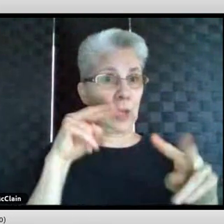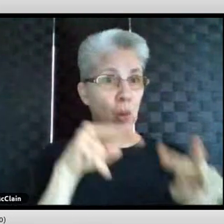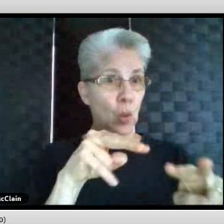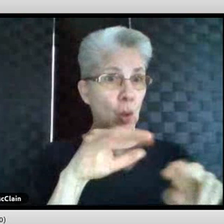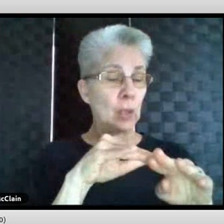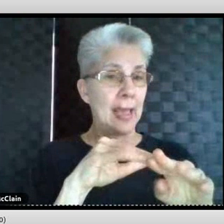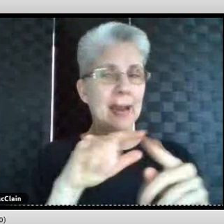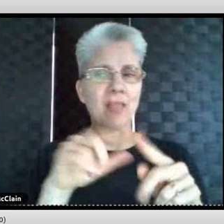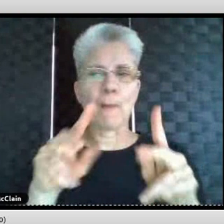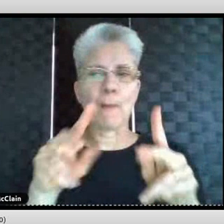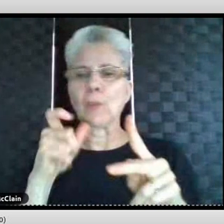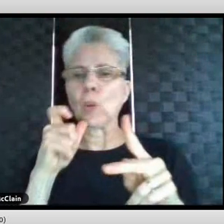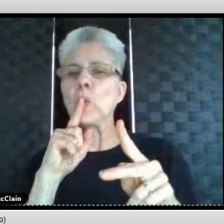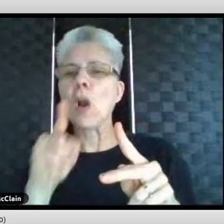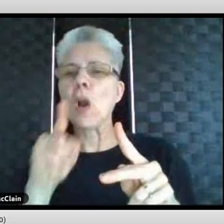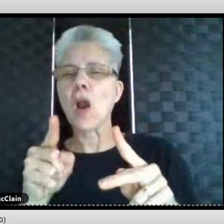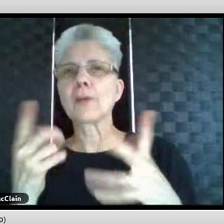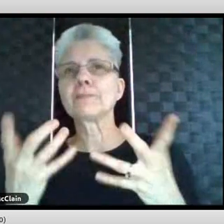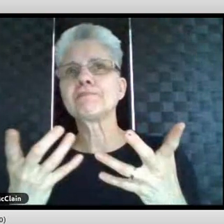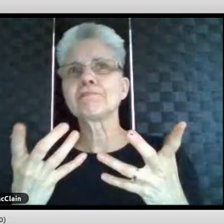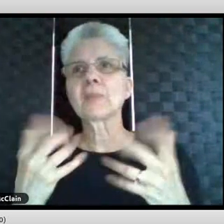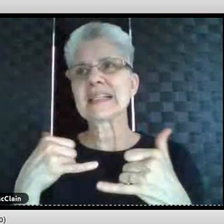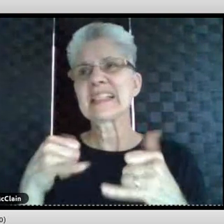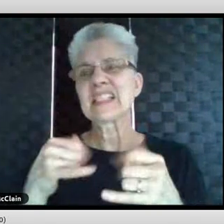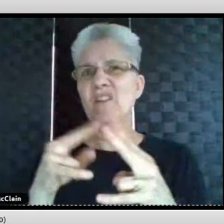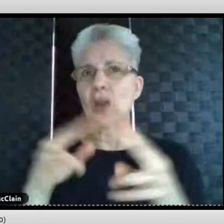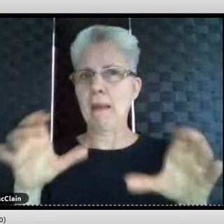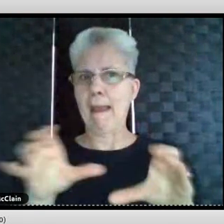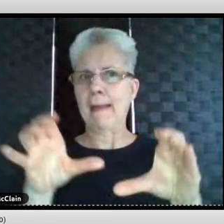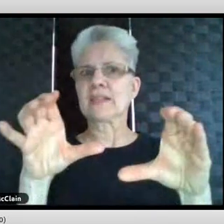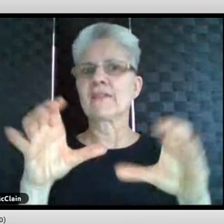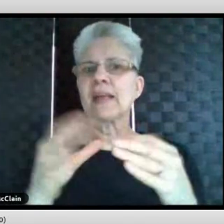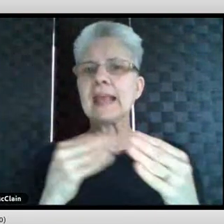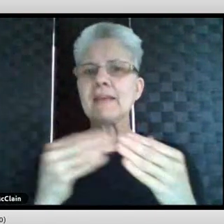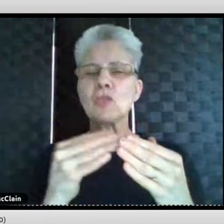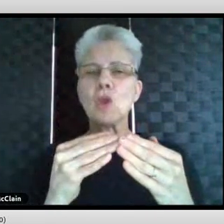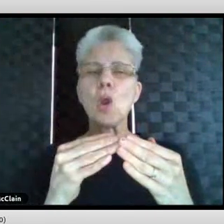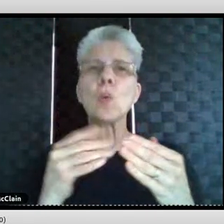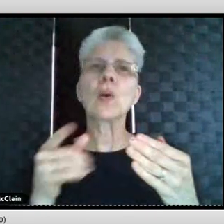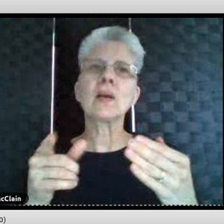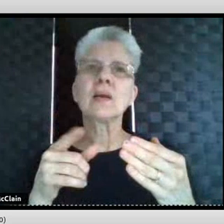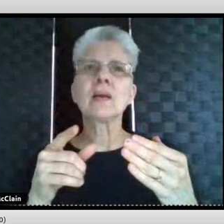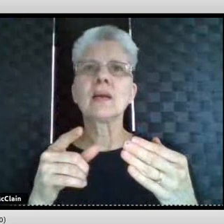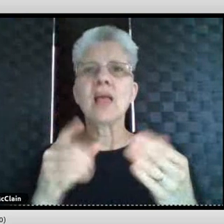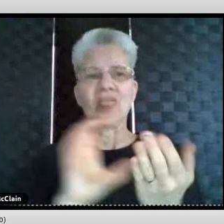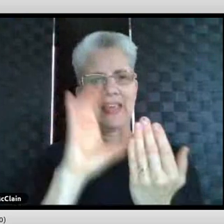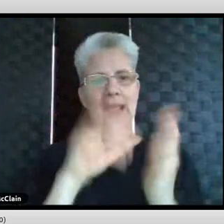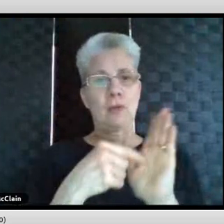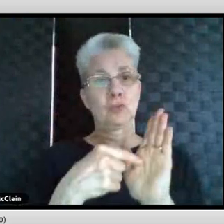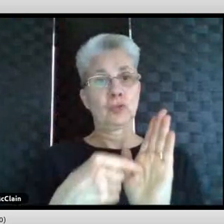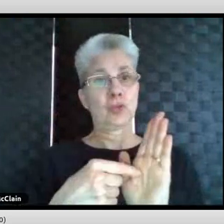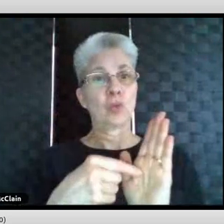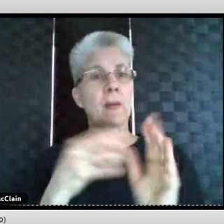and the police who are still very active enough calendar shows they have more years